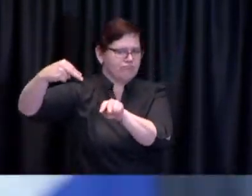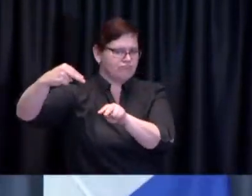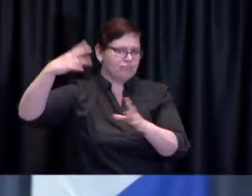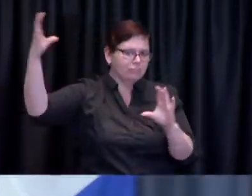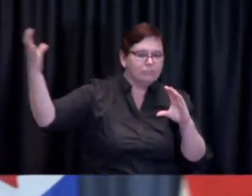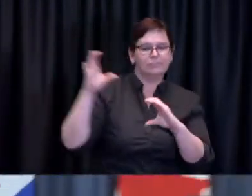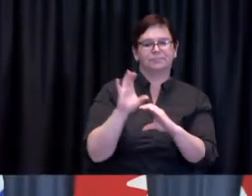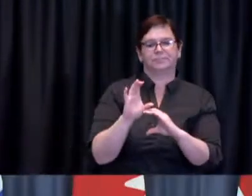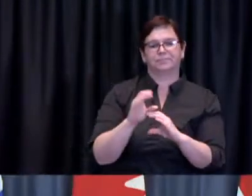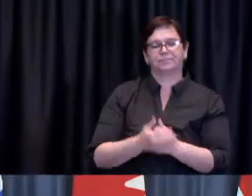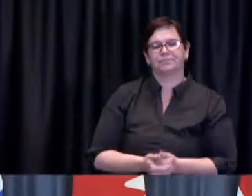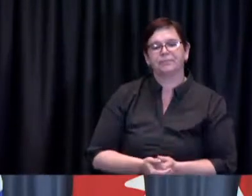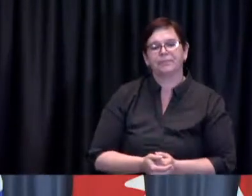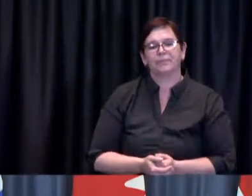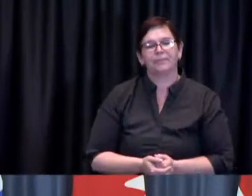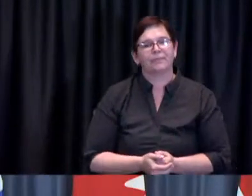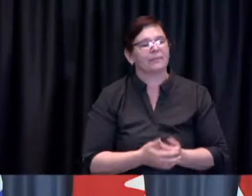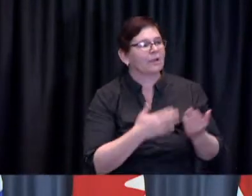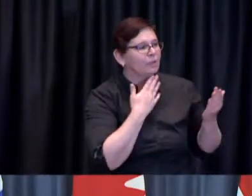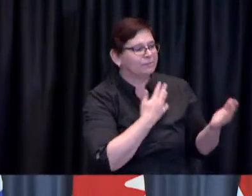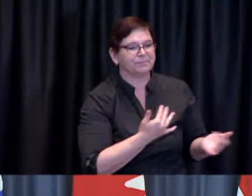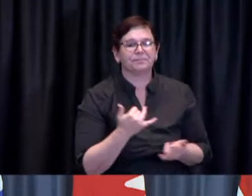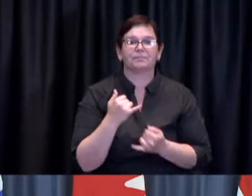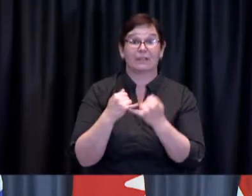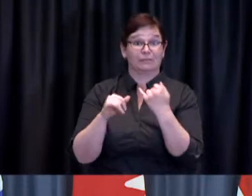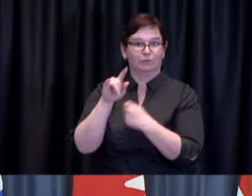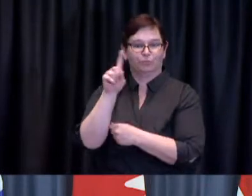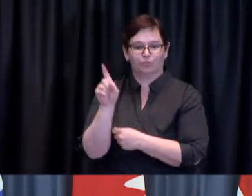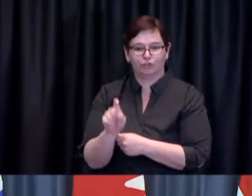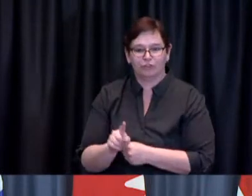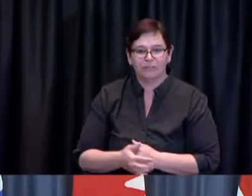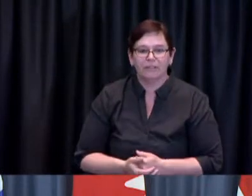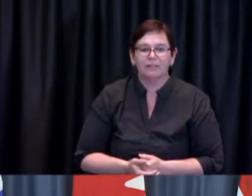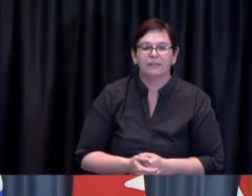Pegg final question this afternoon is to Natalie Johnson from CTV News Natalie go ahead please.